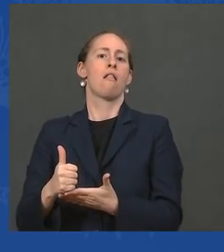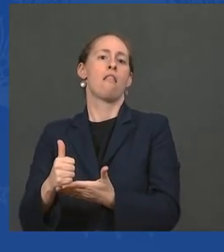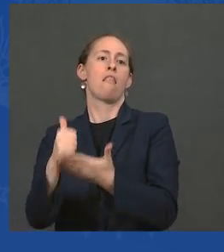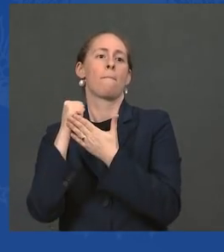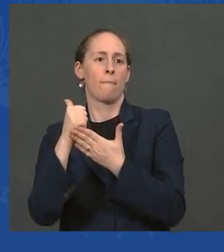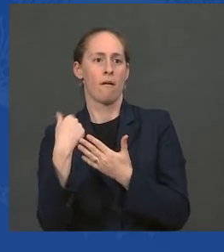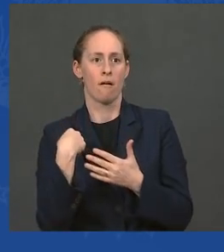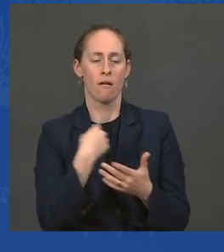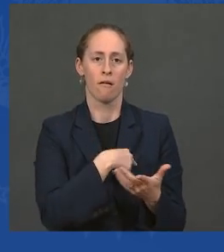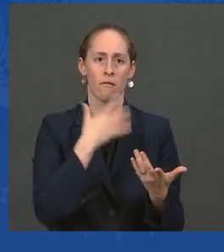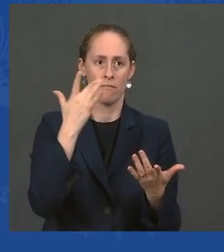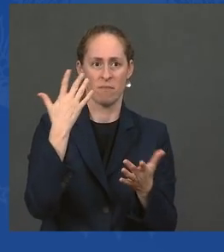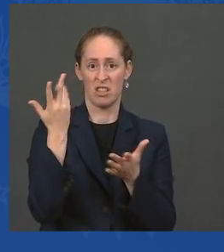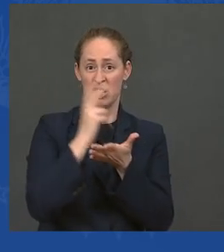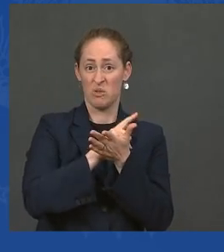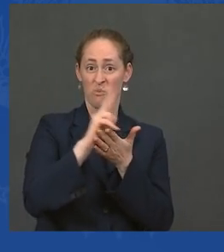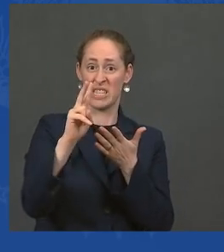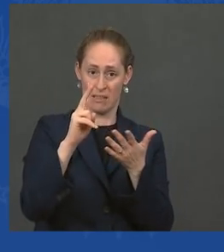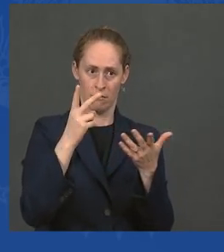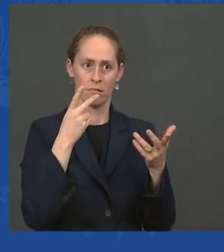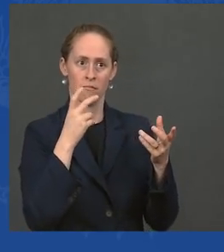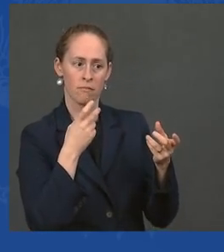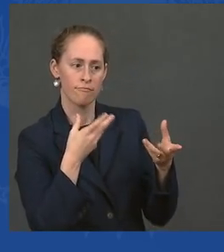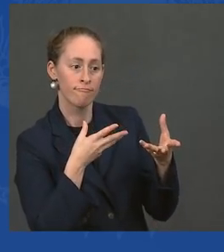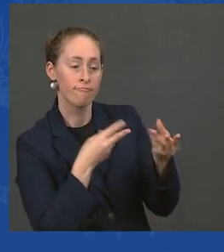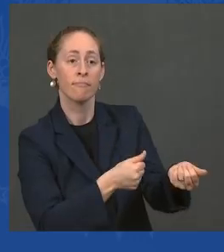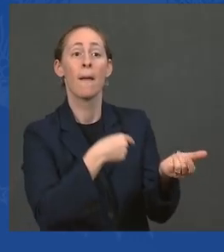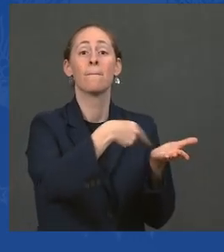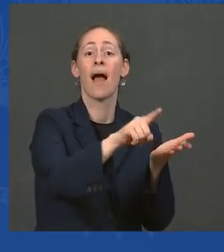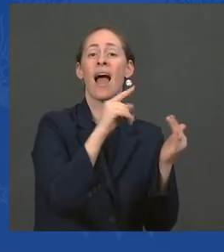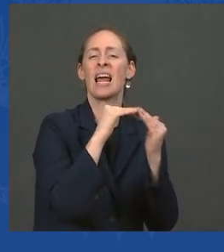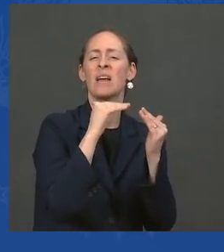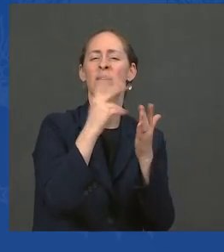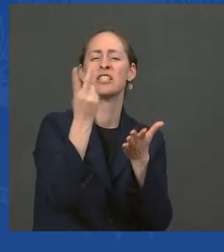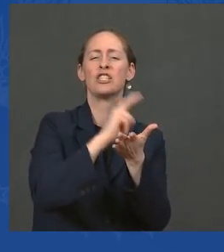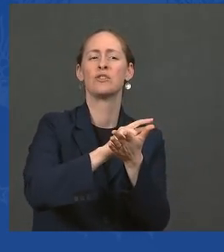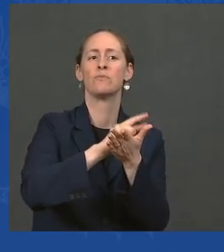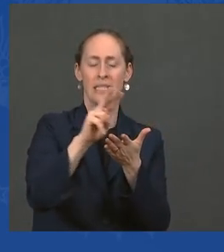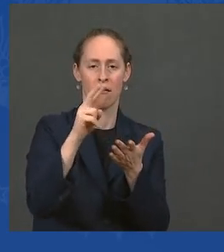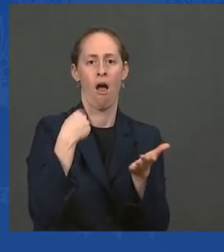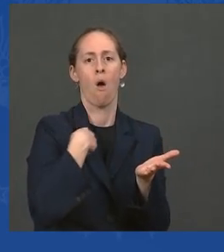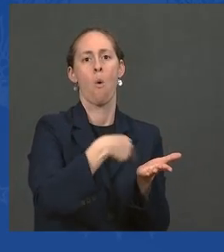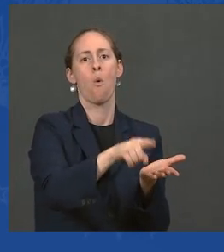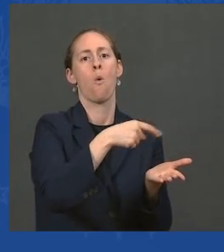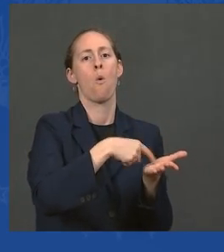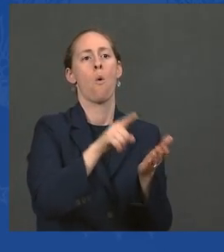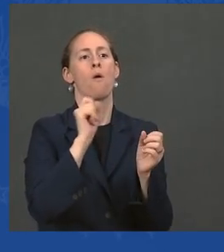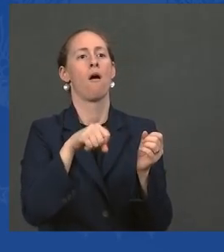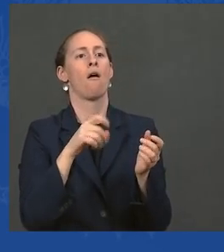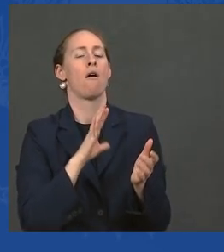every single month. This has given my wife the flexibility to devote more time to her studies.